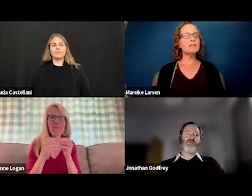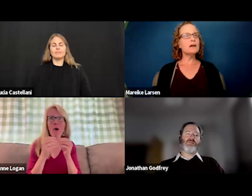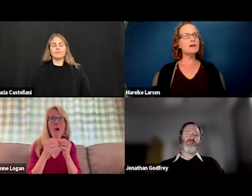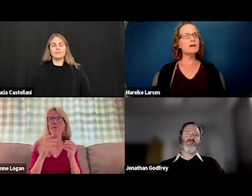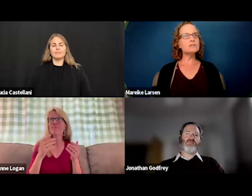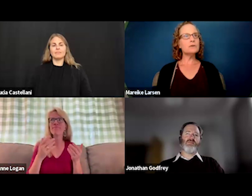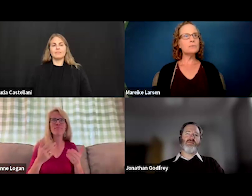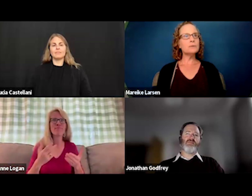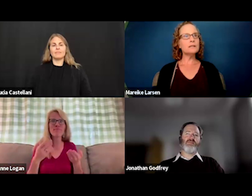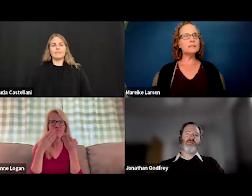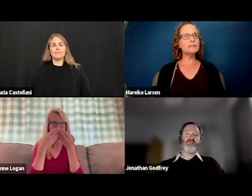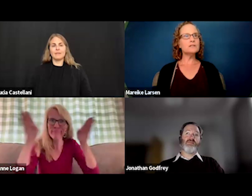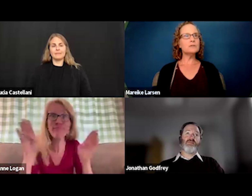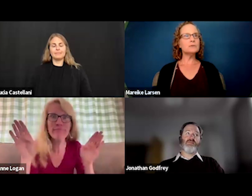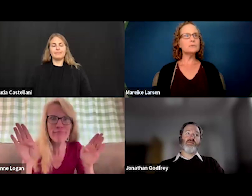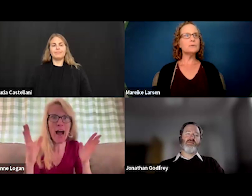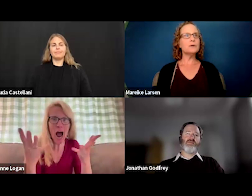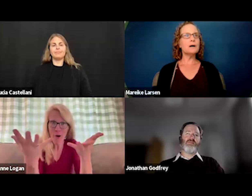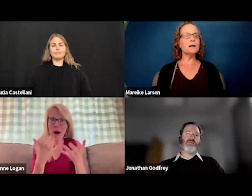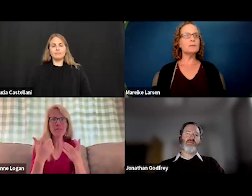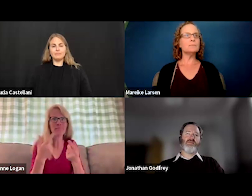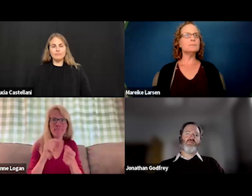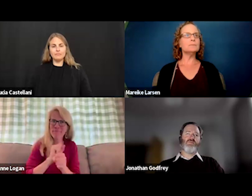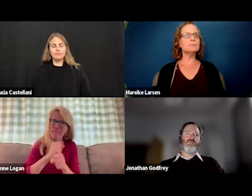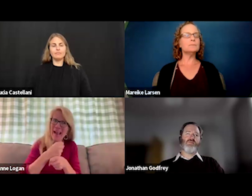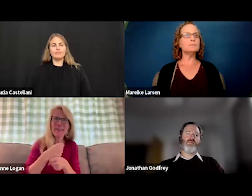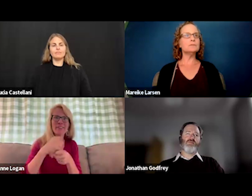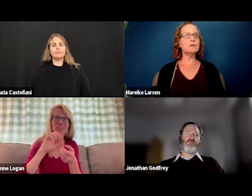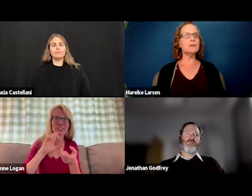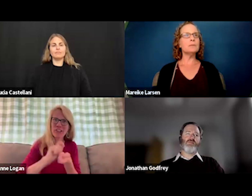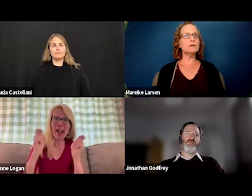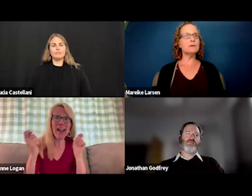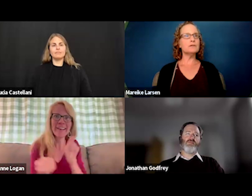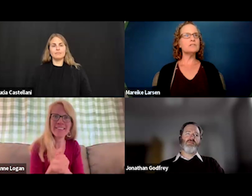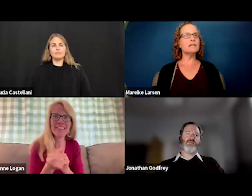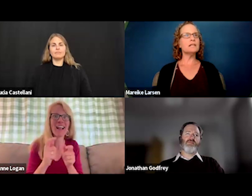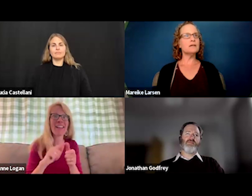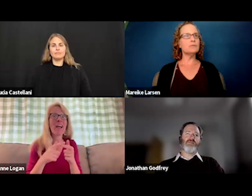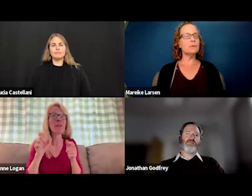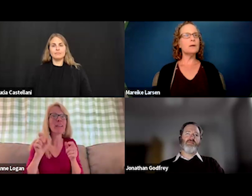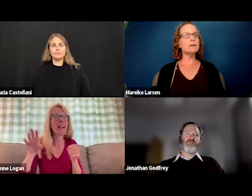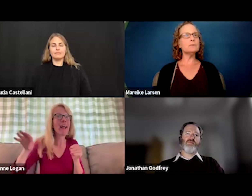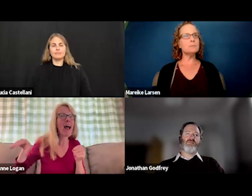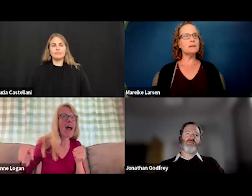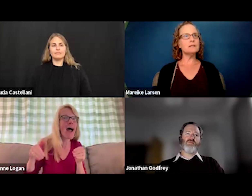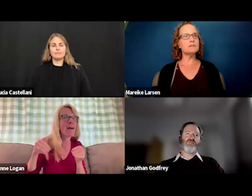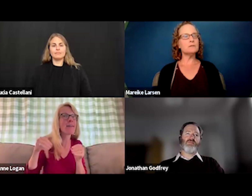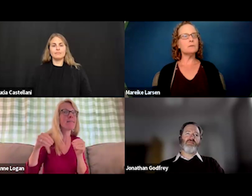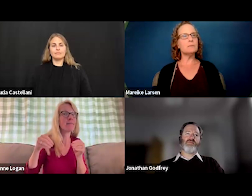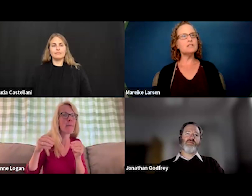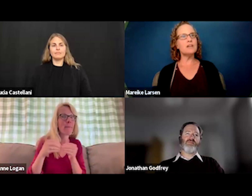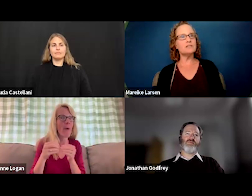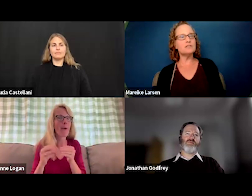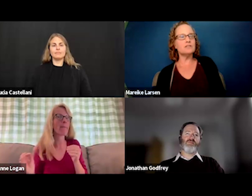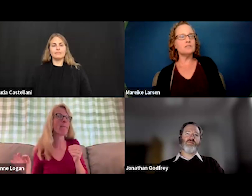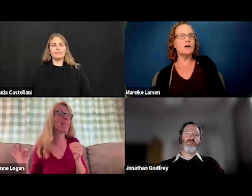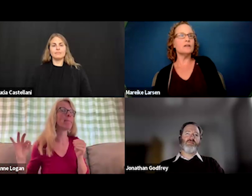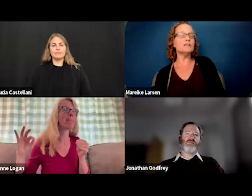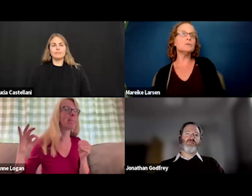they are so willing to develop a better understanding of what my perspective is and what my challenges are, and they're